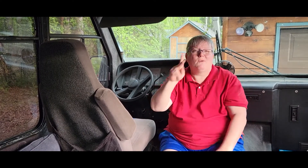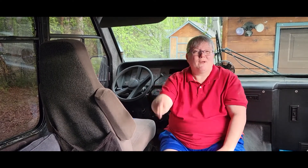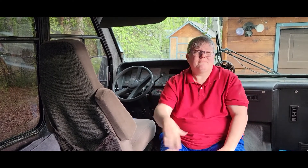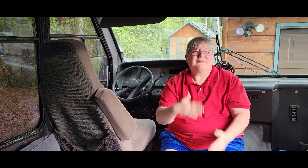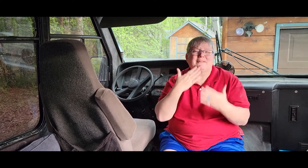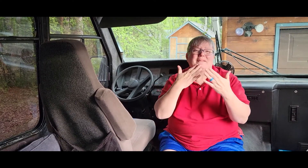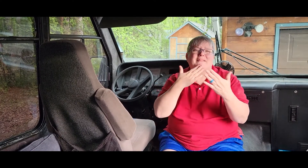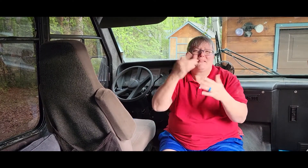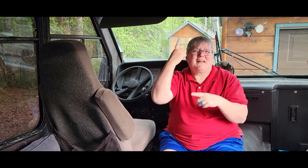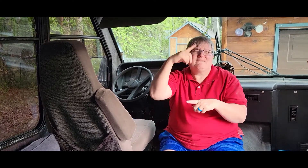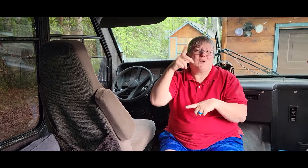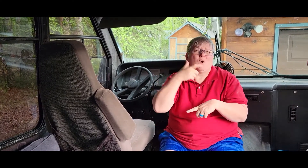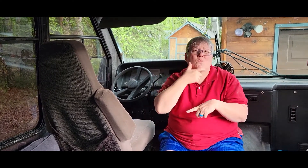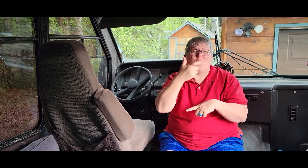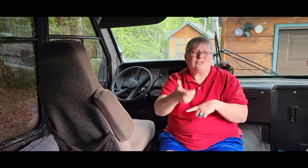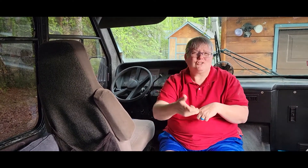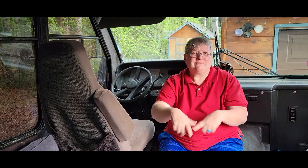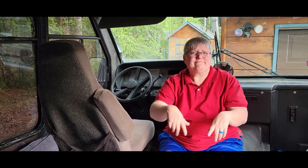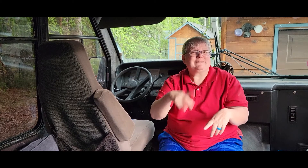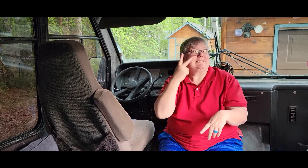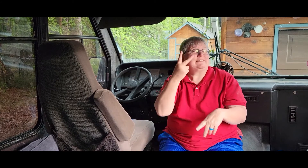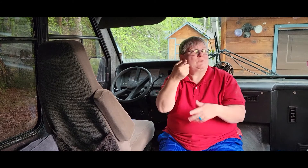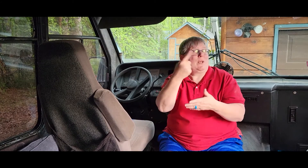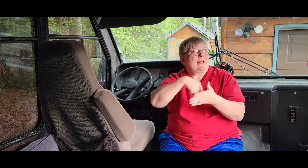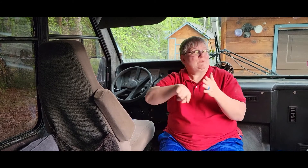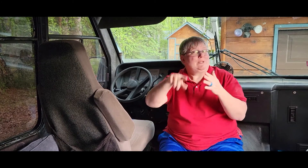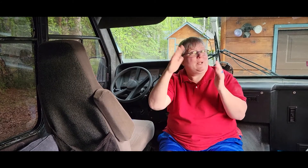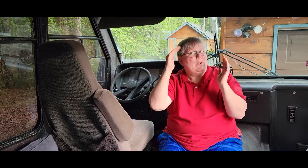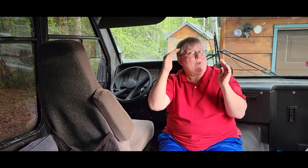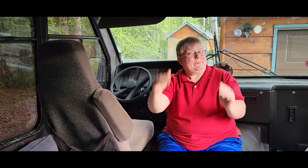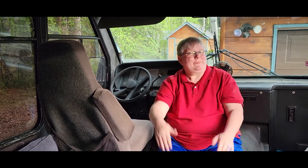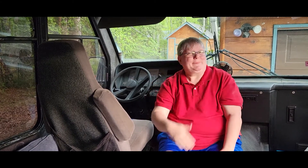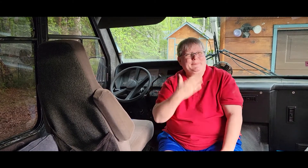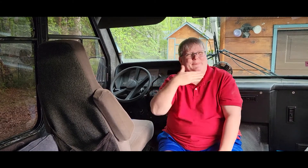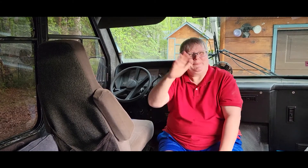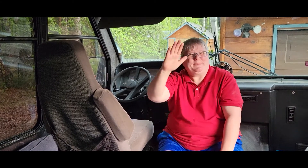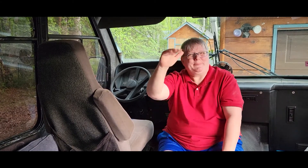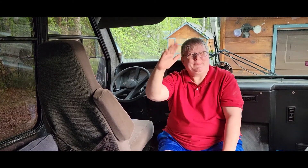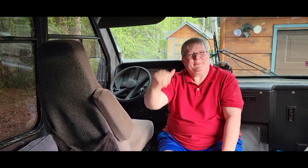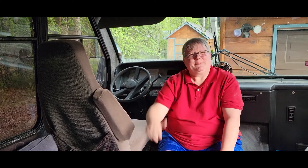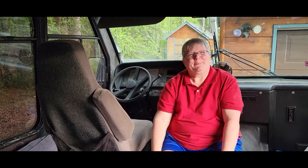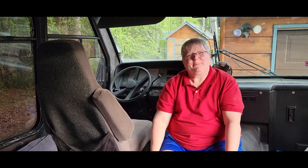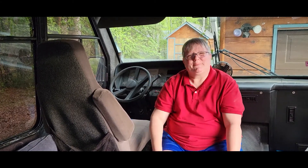Okay thank you for watching, and hope to see you next week. All right bye-bye